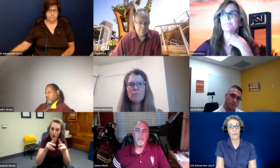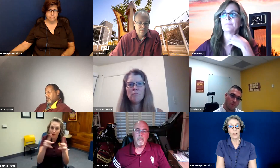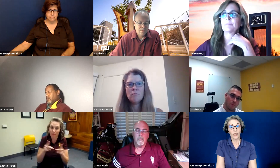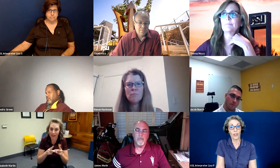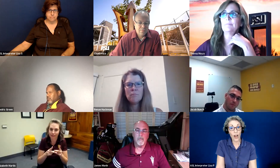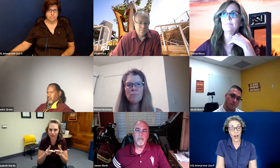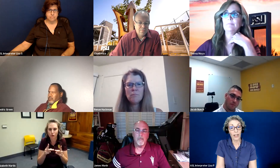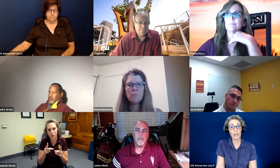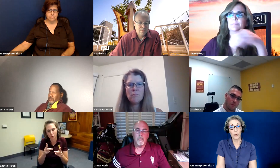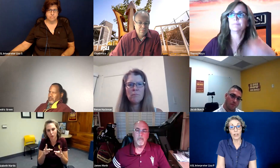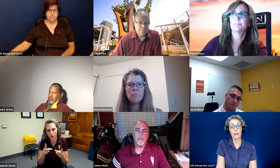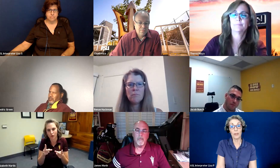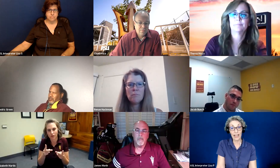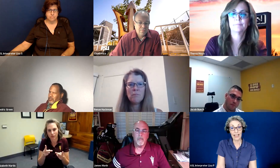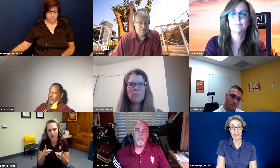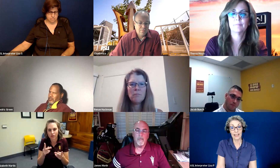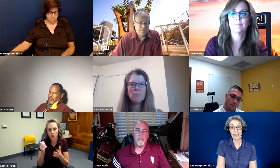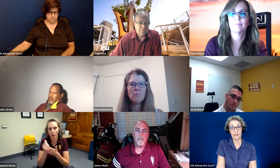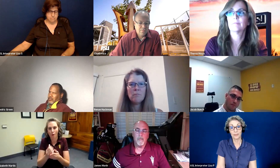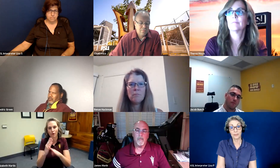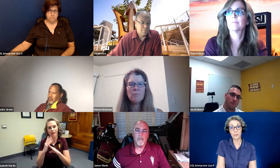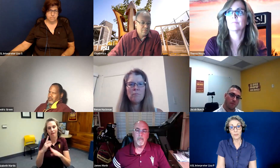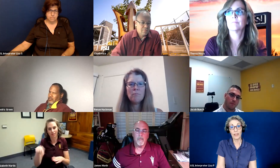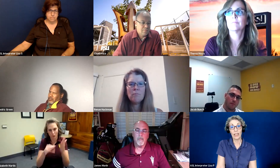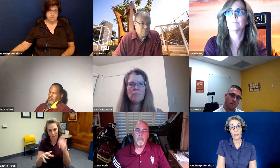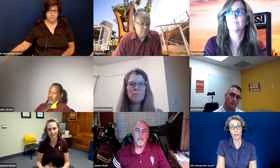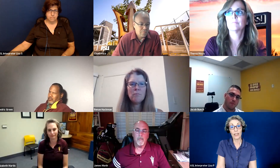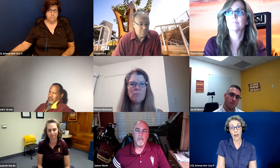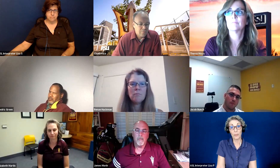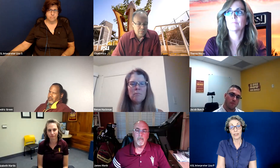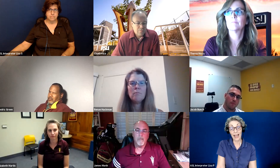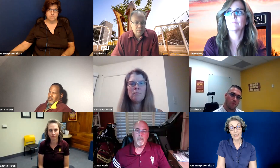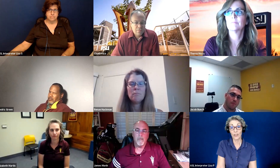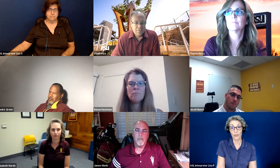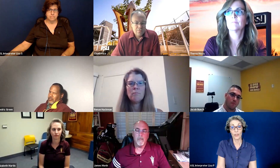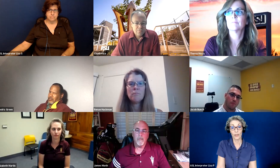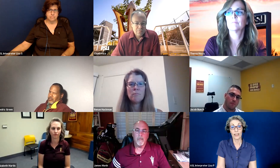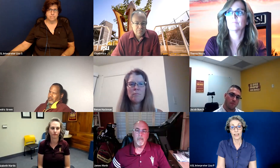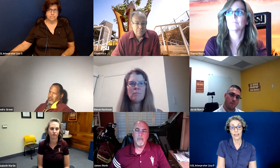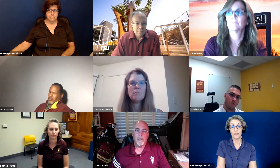But the law is put in place in order to help protect those students.